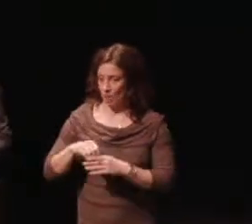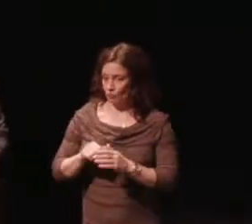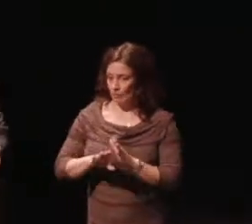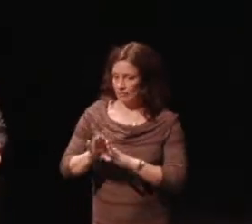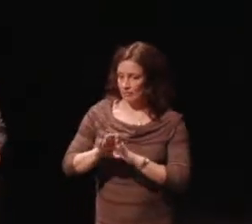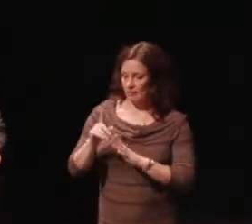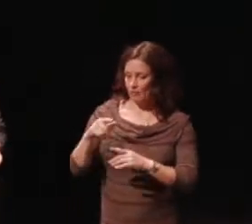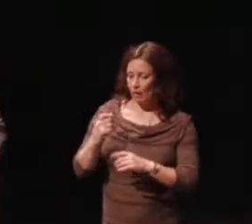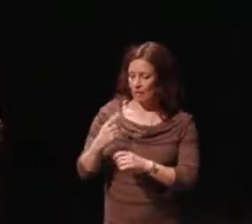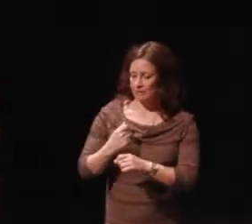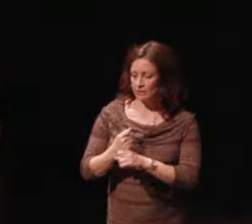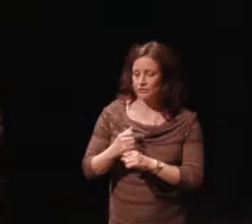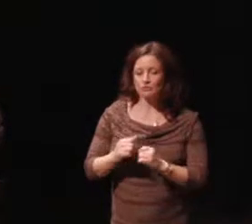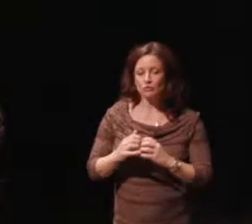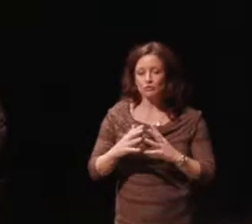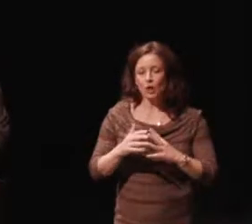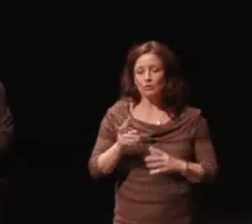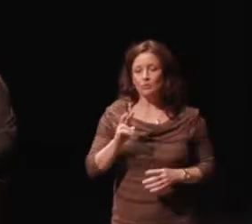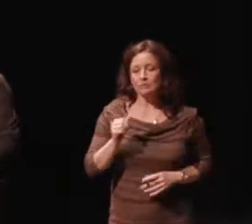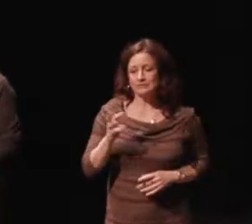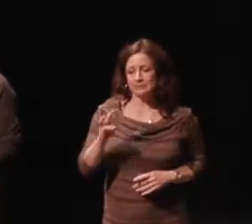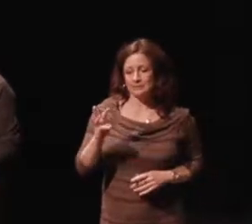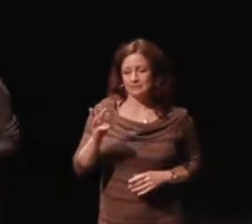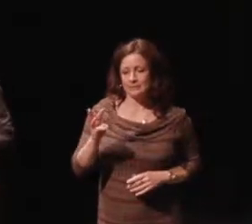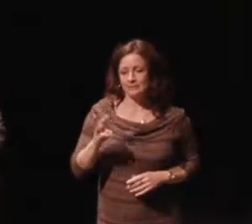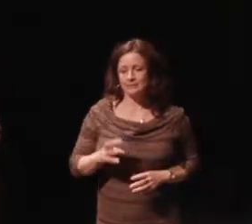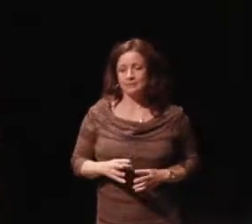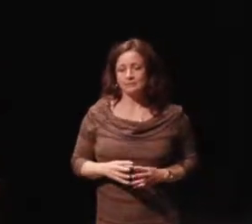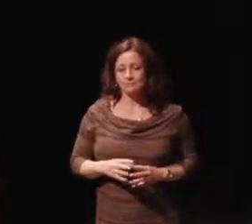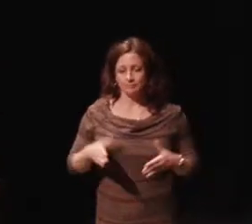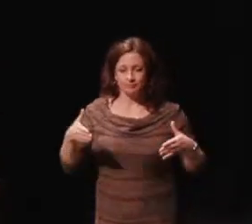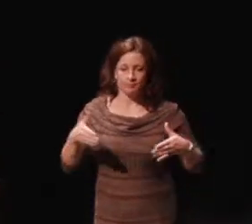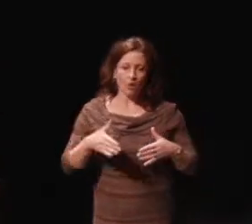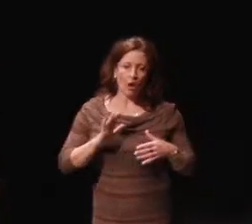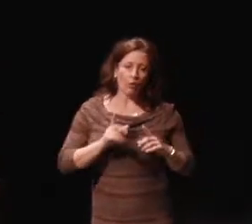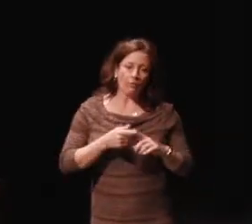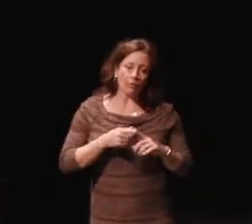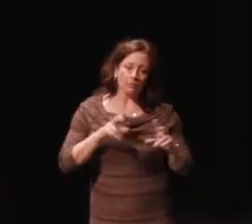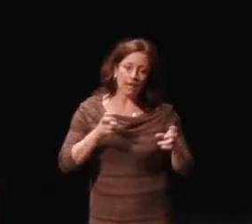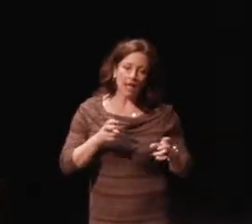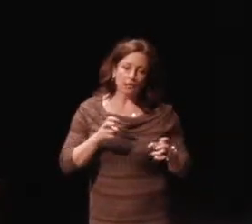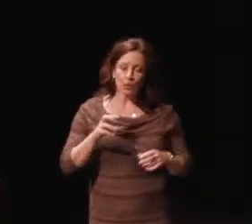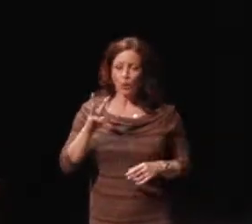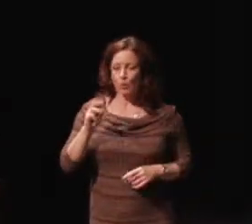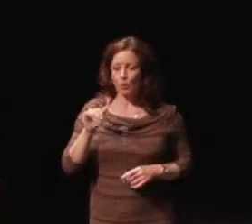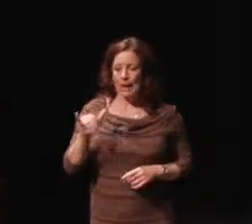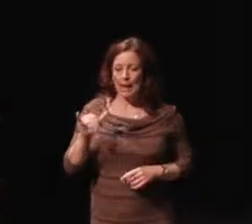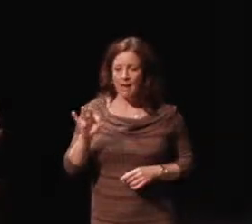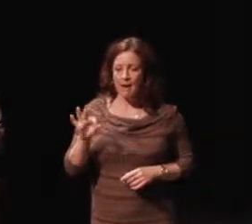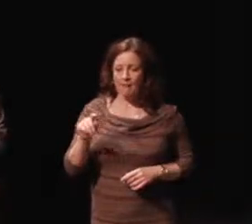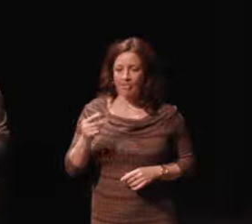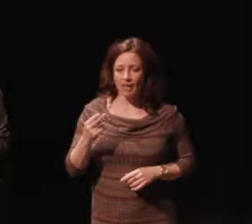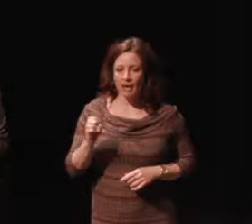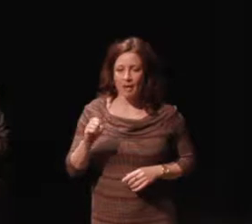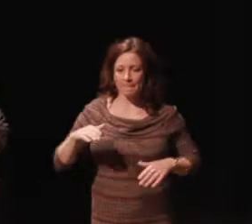and I started Household games in 2016, to work on our first title Way of The Passive Fist, and as well I am a speedrunner,